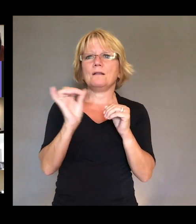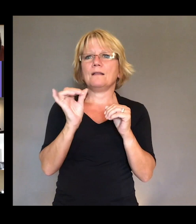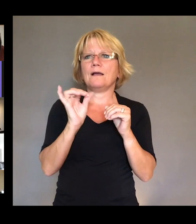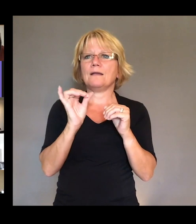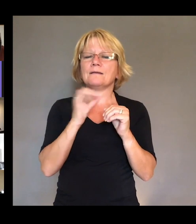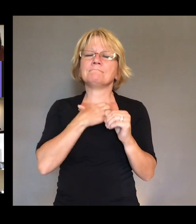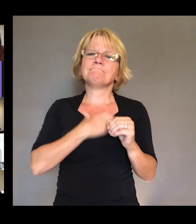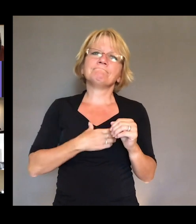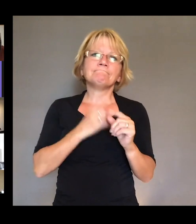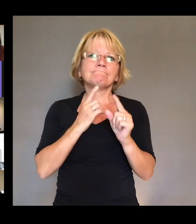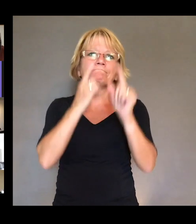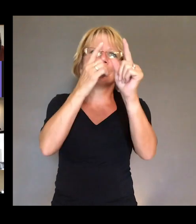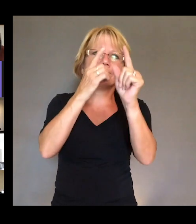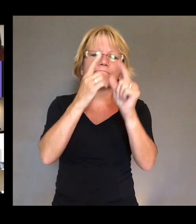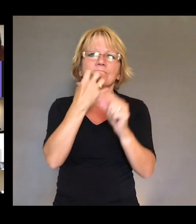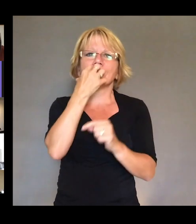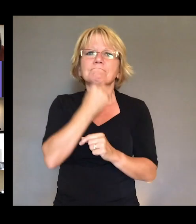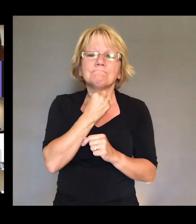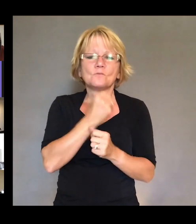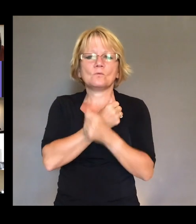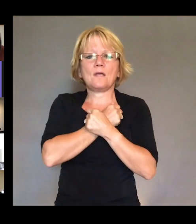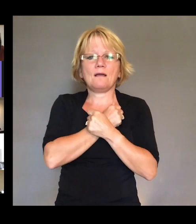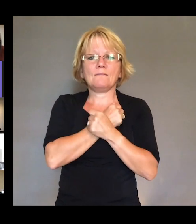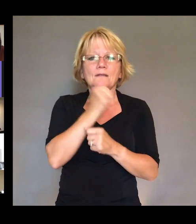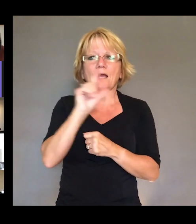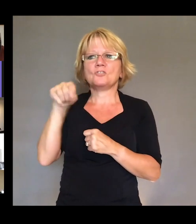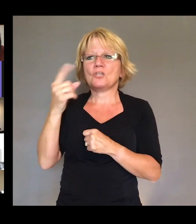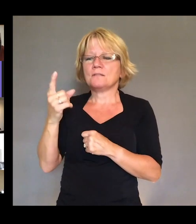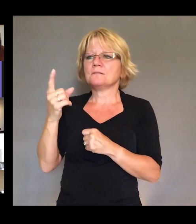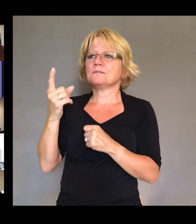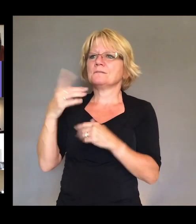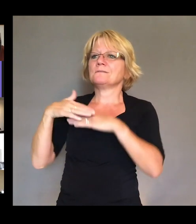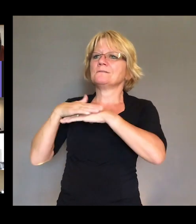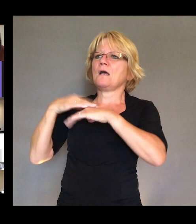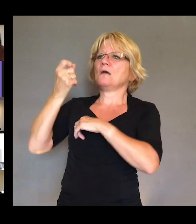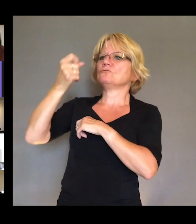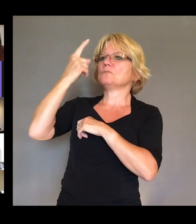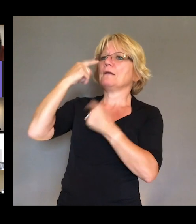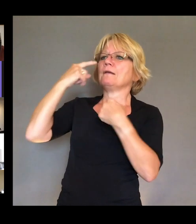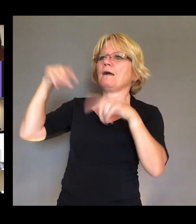as a desire, something to love, rather than something to just understand